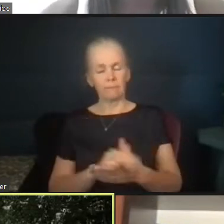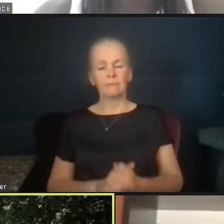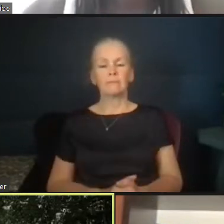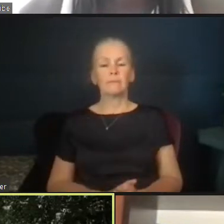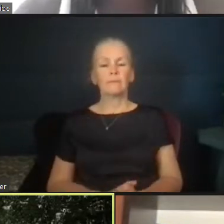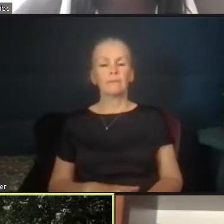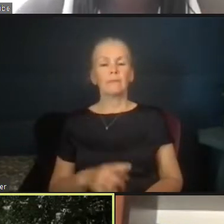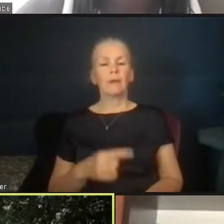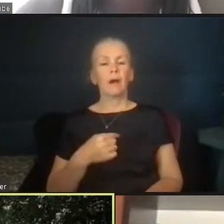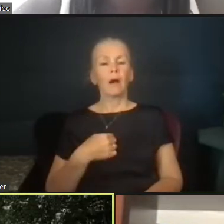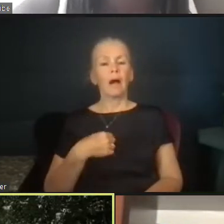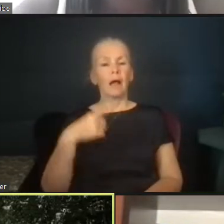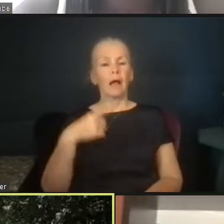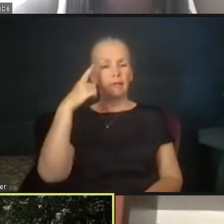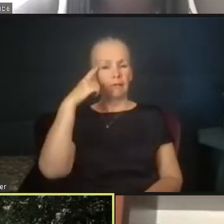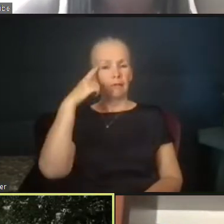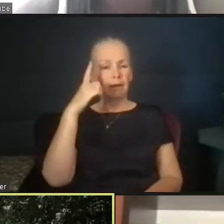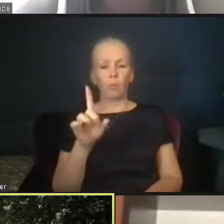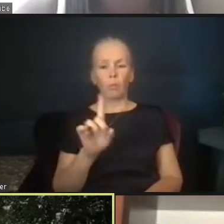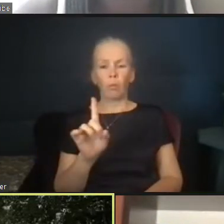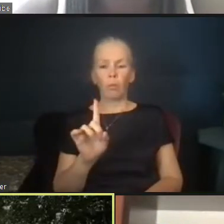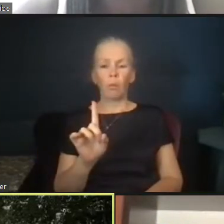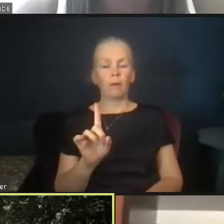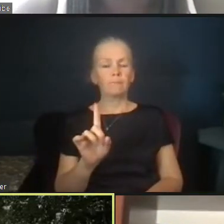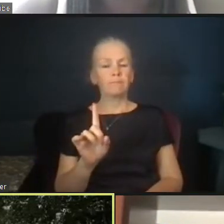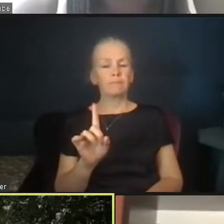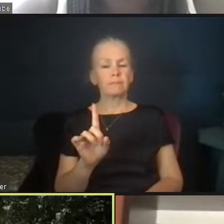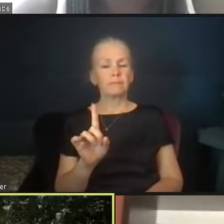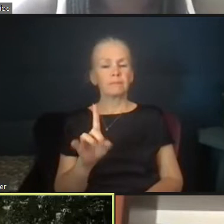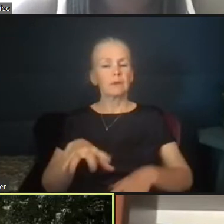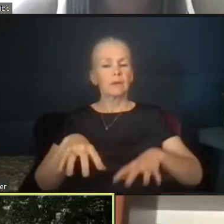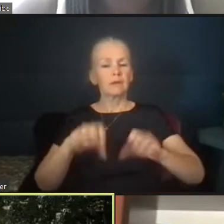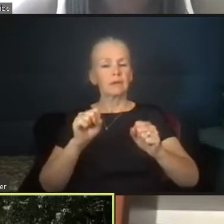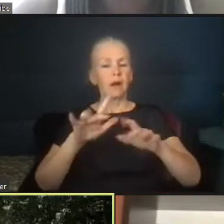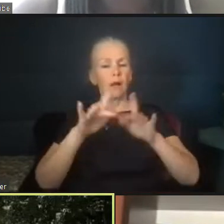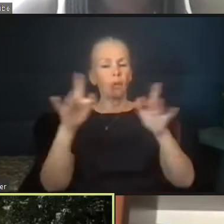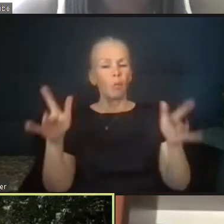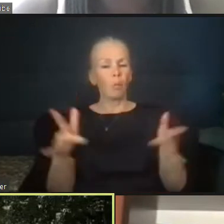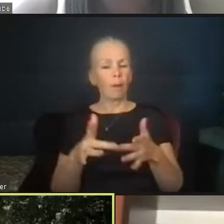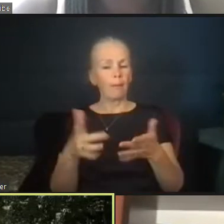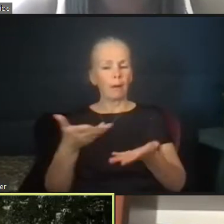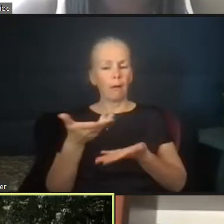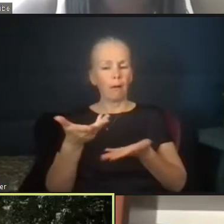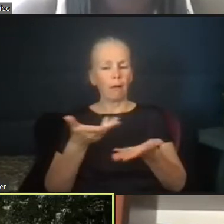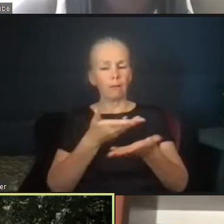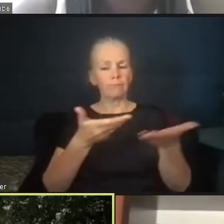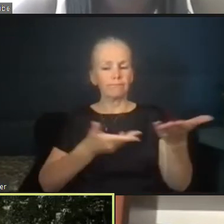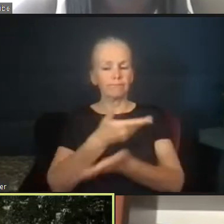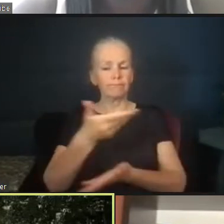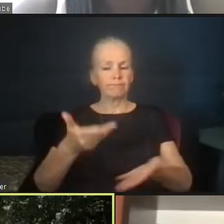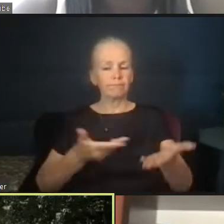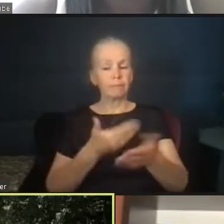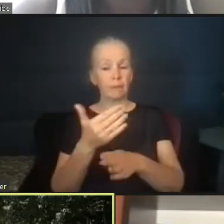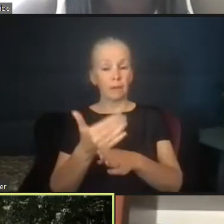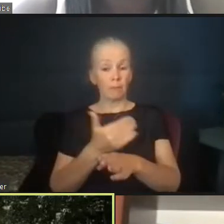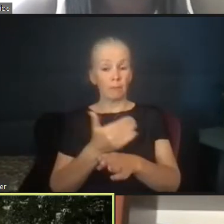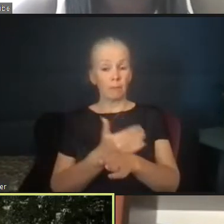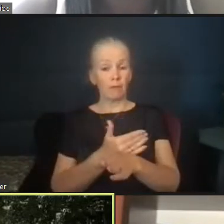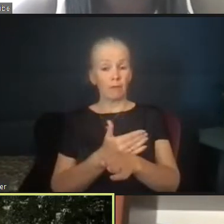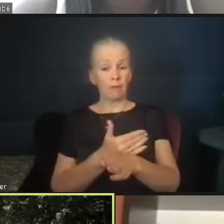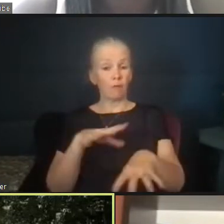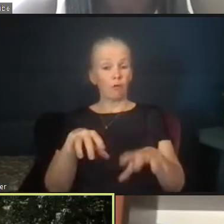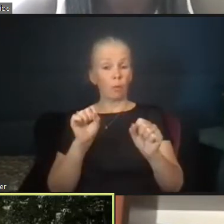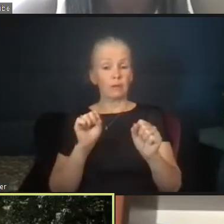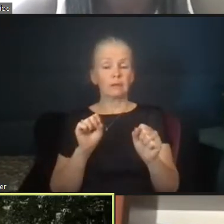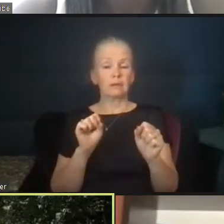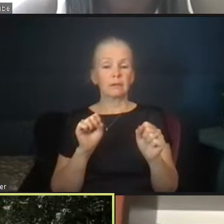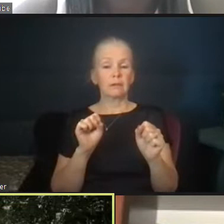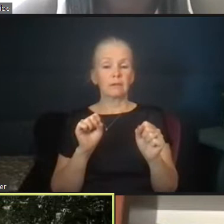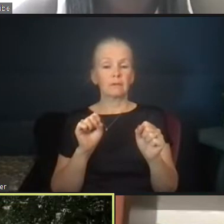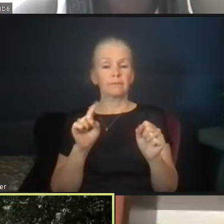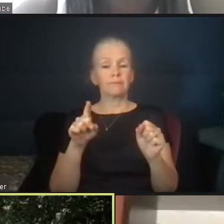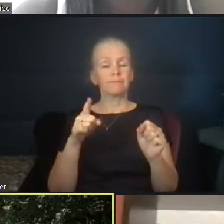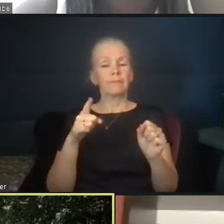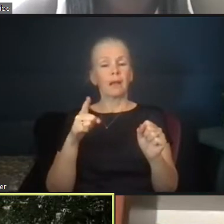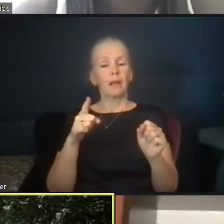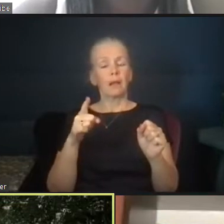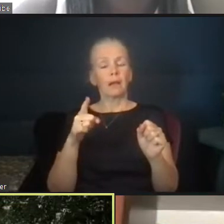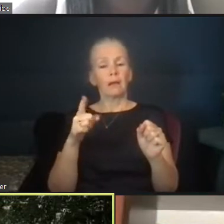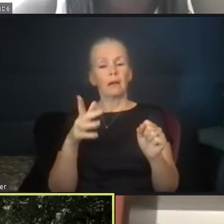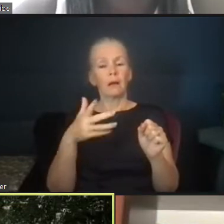what I think we will do is to start the webinar. Before we do start, I did want to just read out